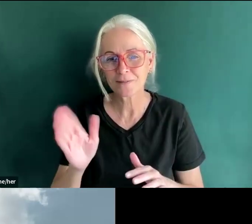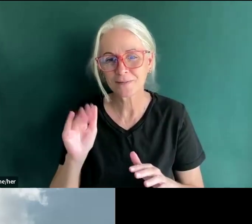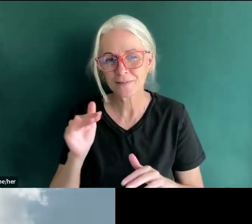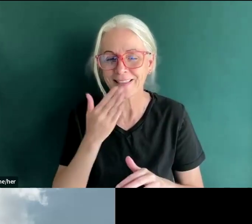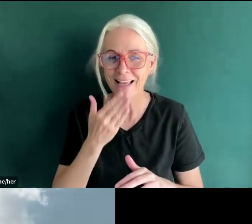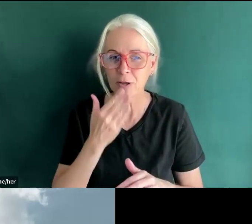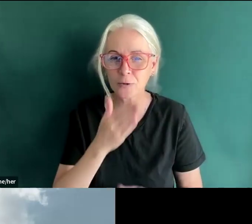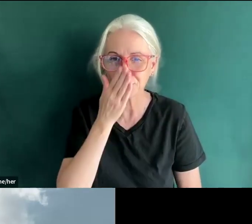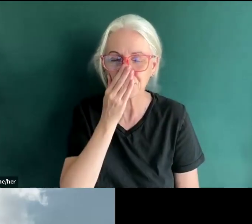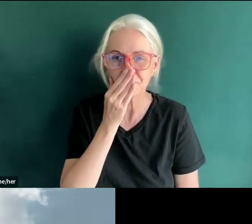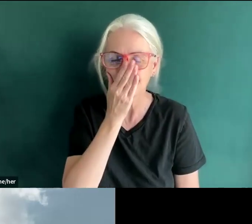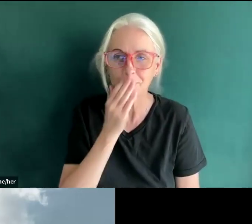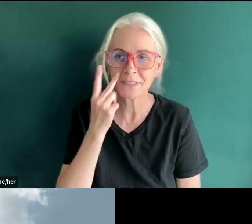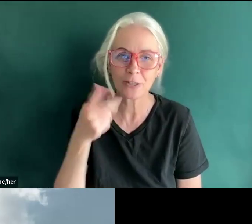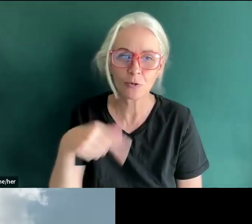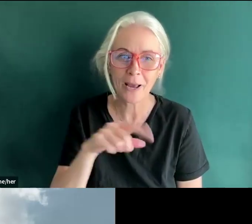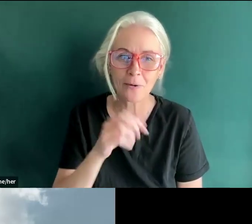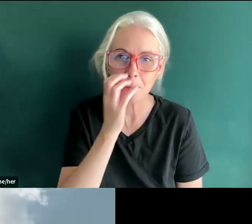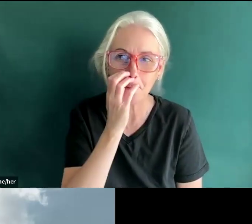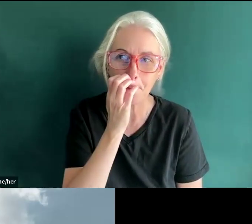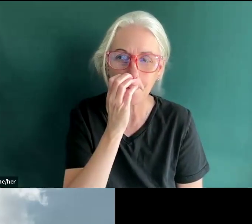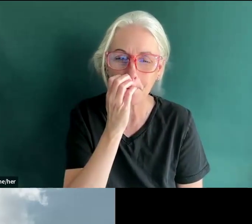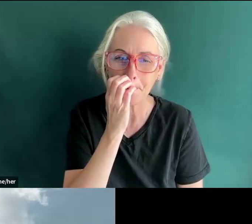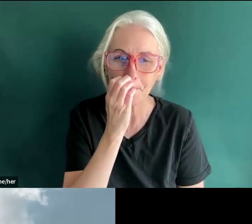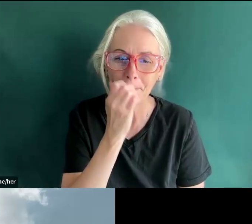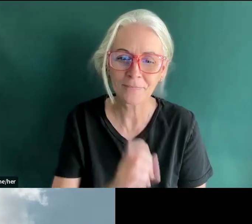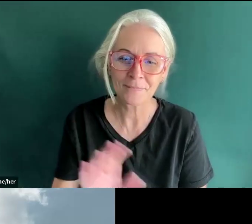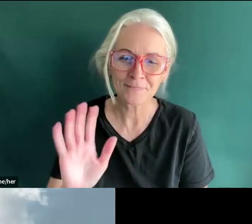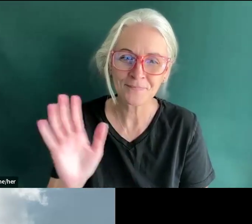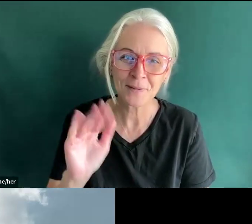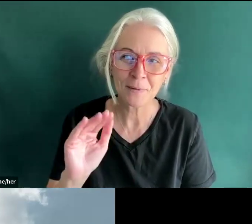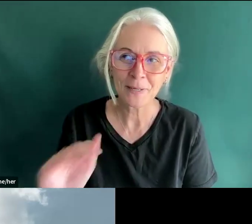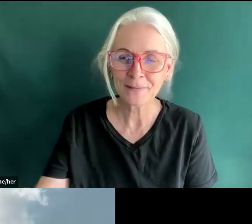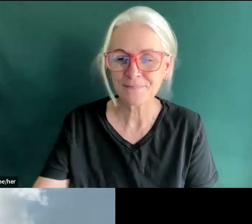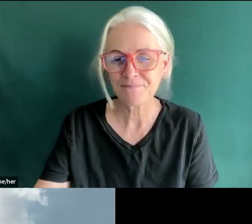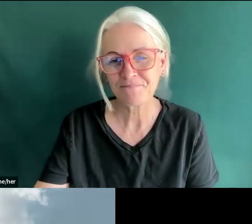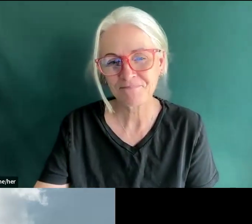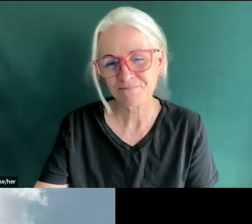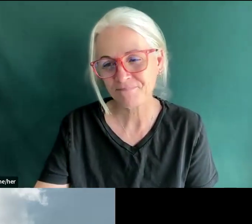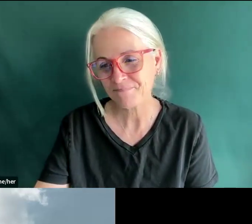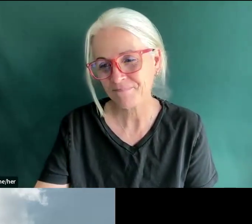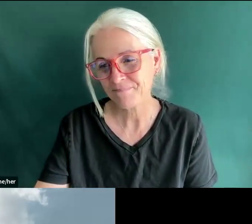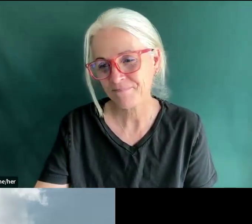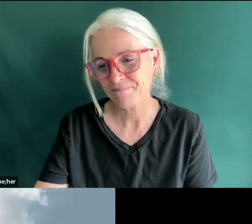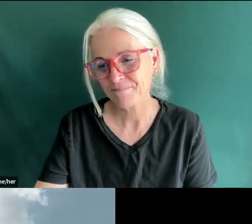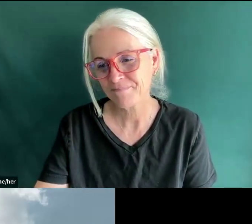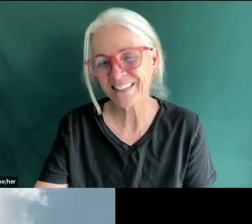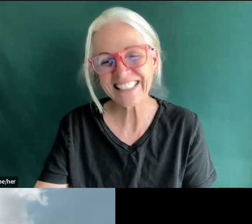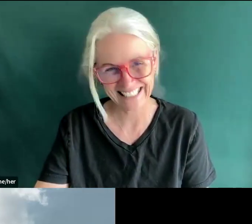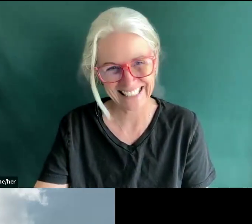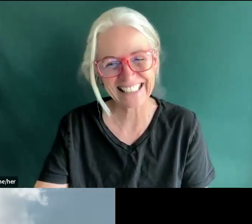Thank you, Patrick. We'll see you around. Bye, everyone! Thank you, Cory. Thank you,